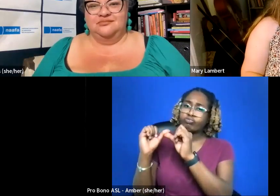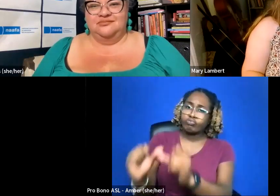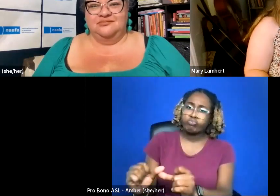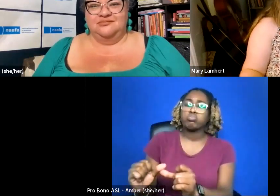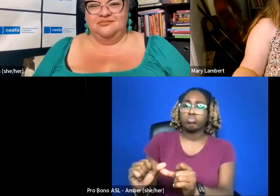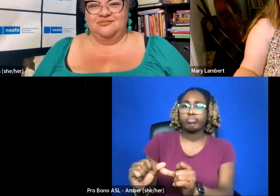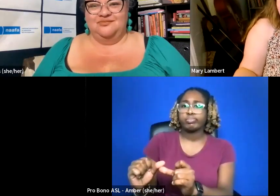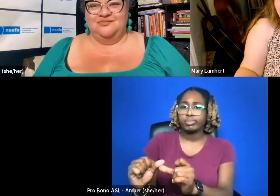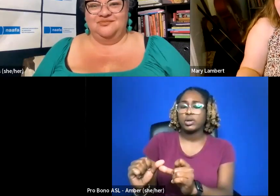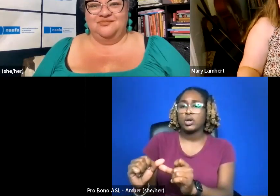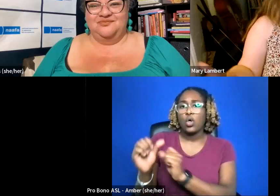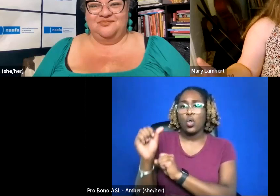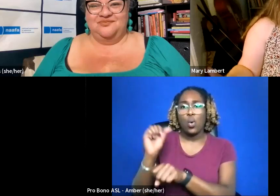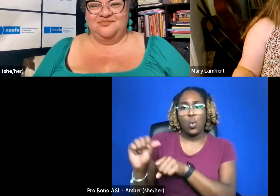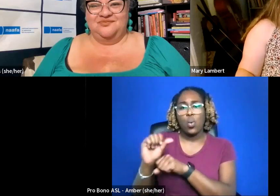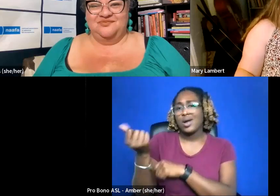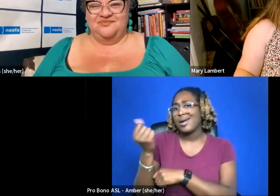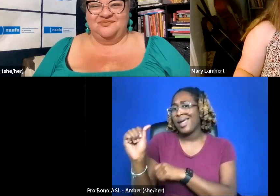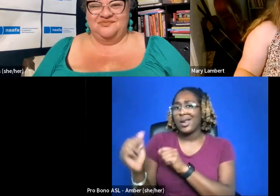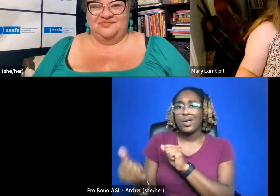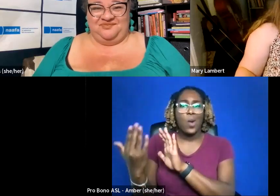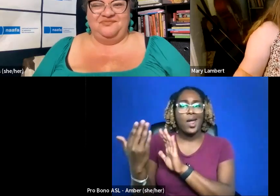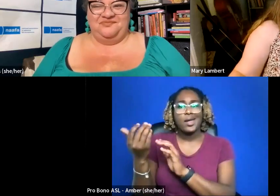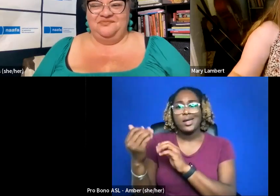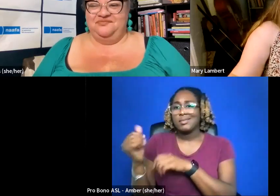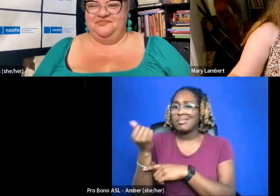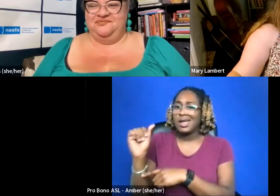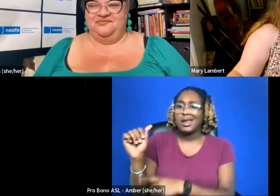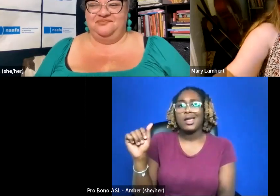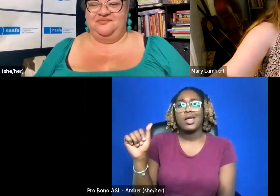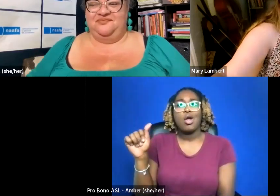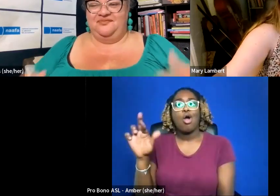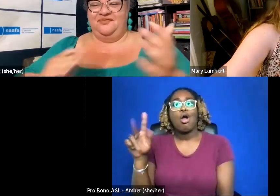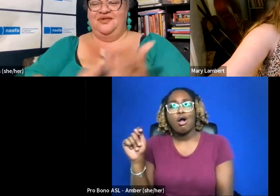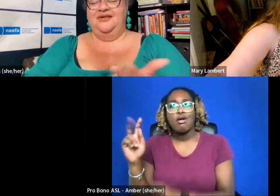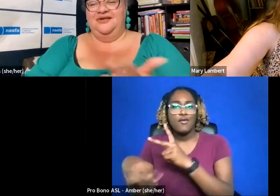in any way, any art form I can. So yeah, Thank you so much for having me.